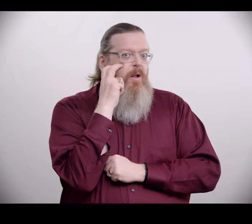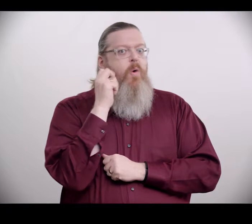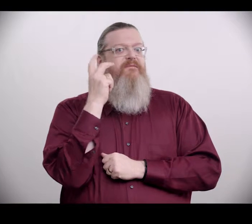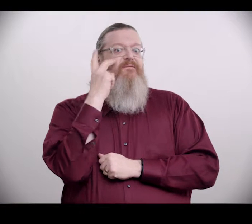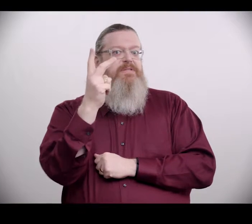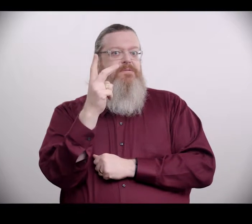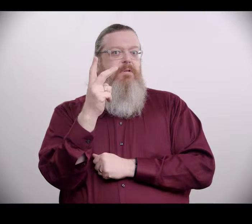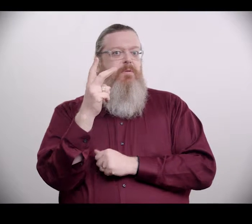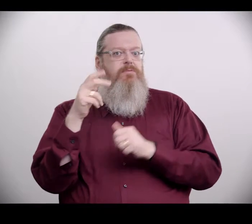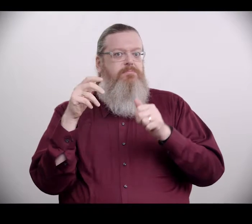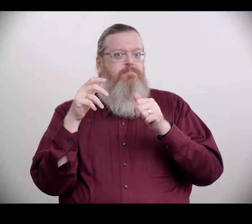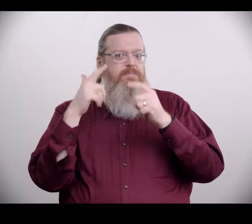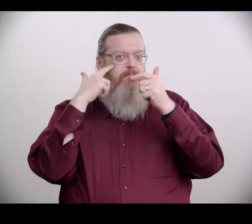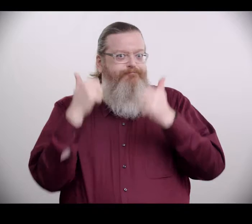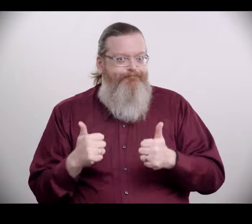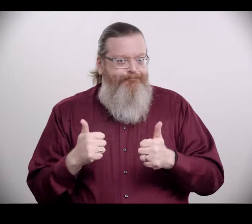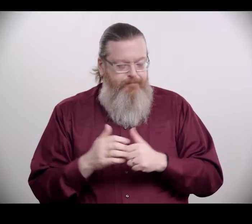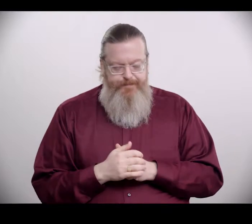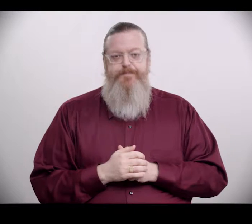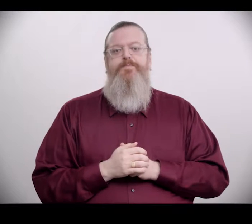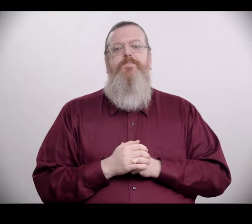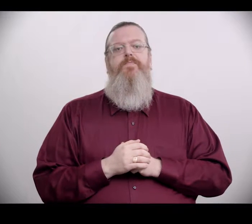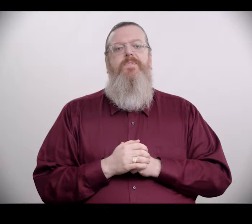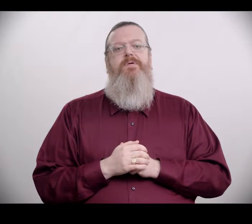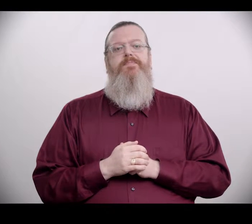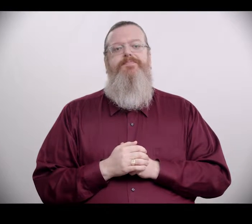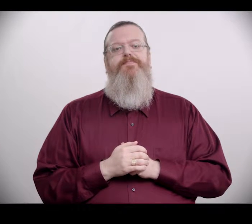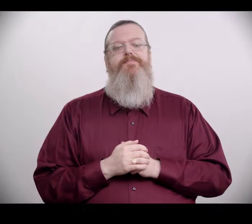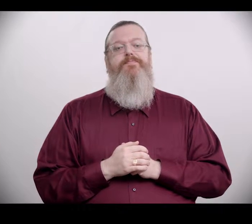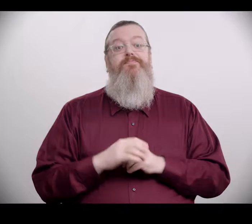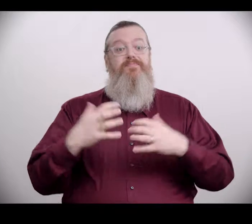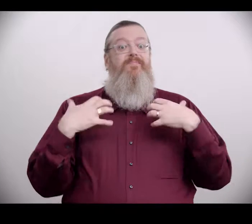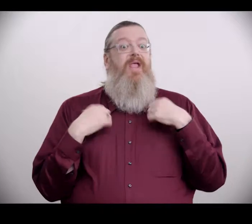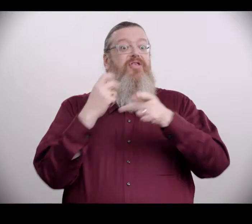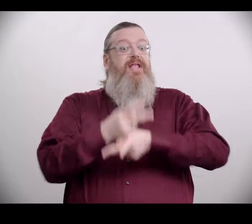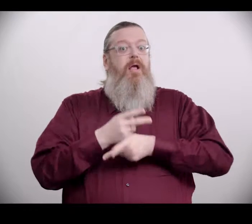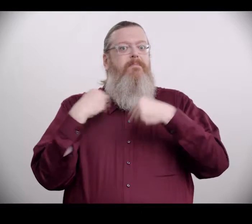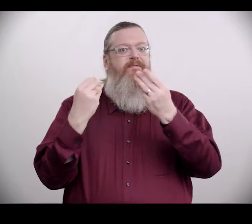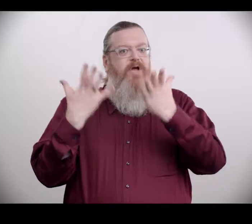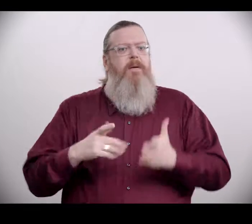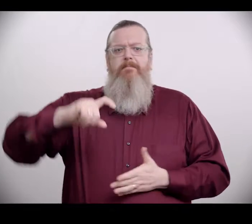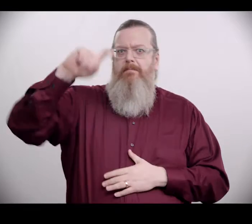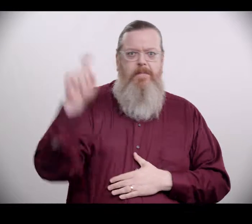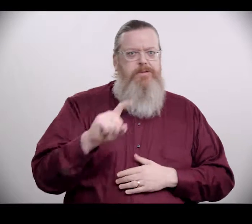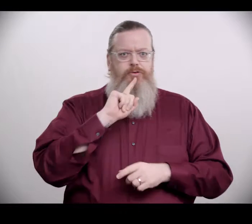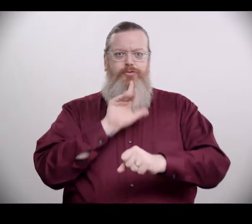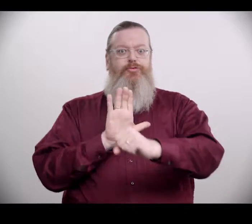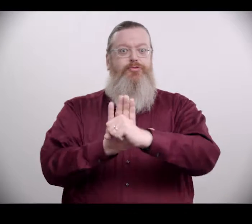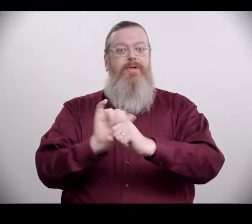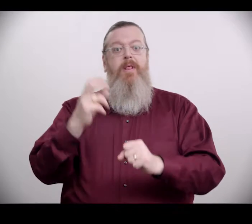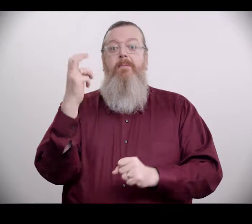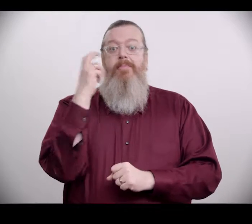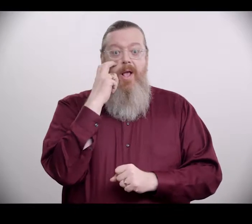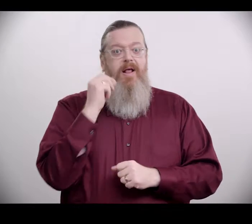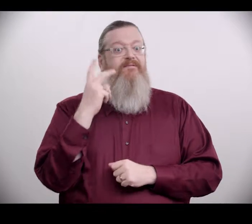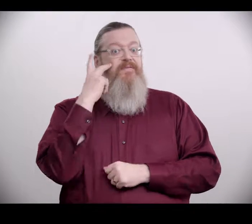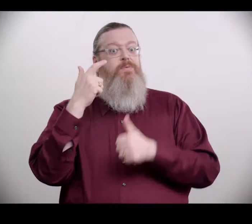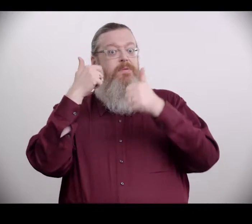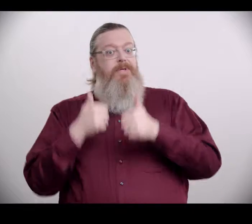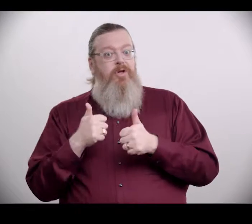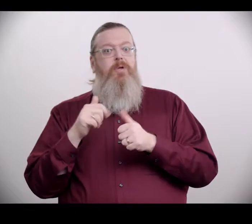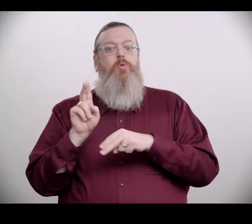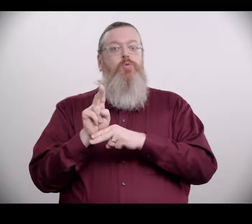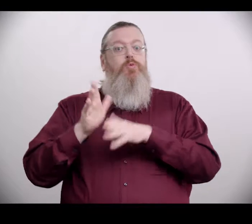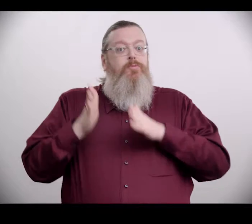be accessible to persons who are blind or have visual impairments.